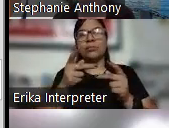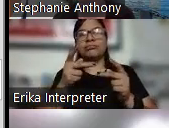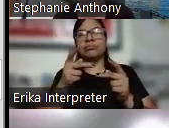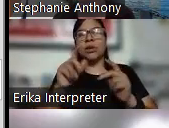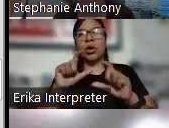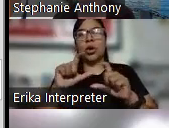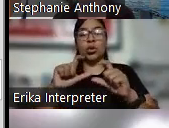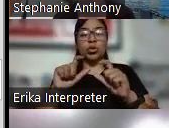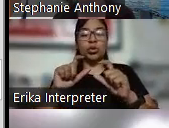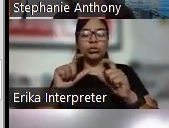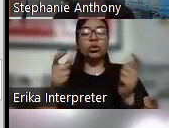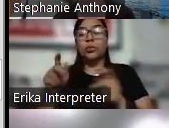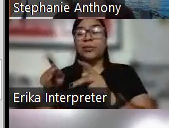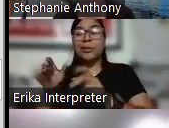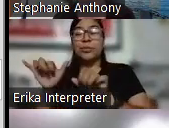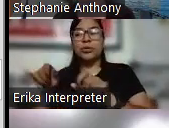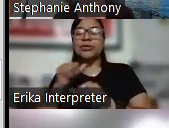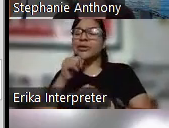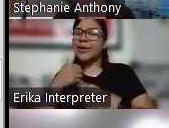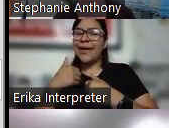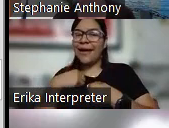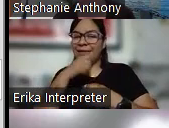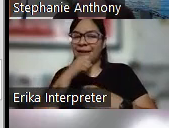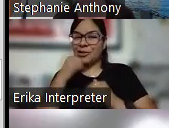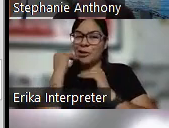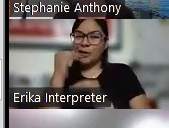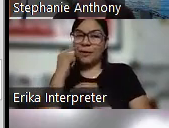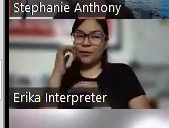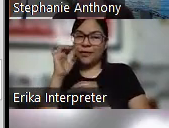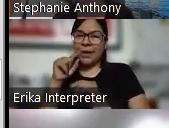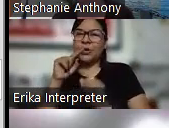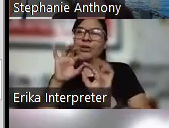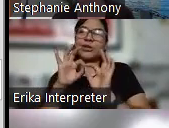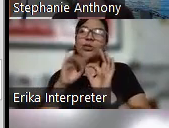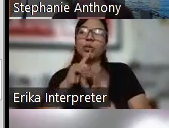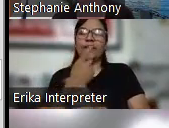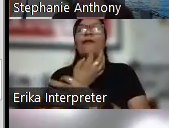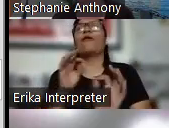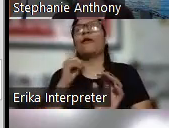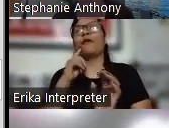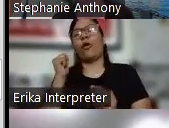if there's no age limits on your services you'd be free to use the funding to serve you know any